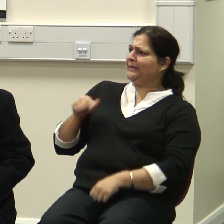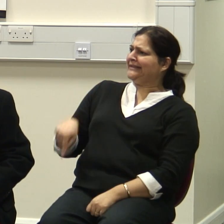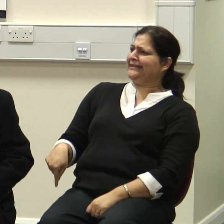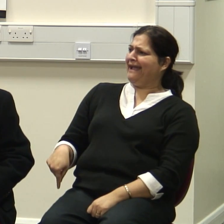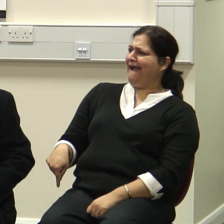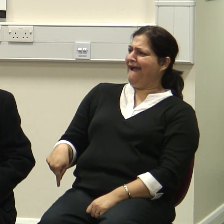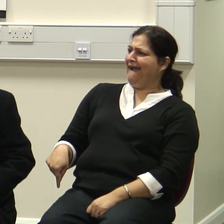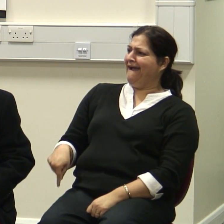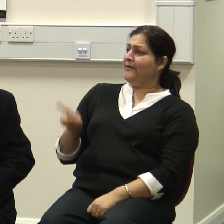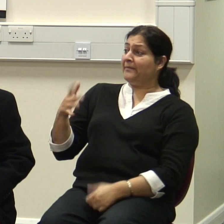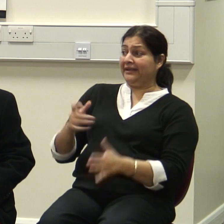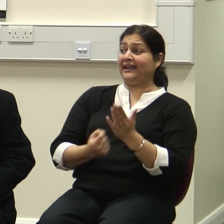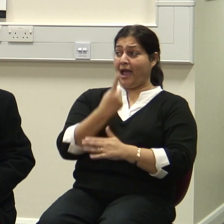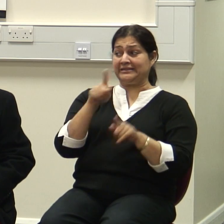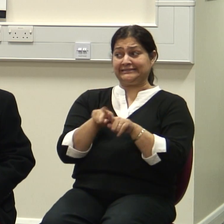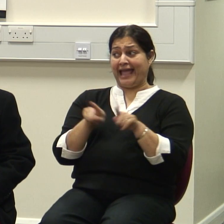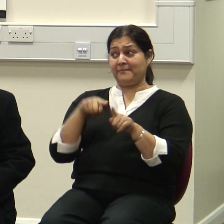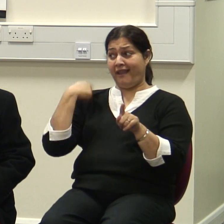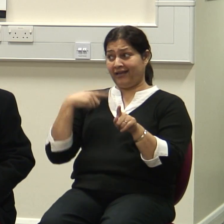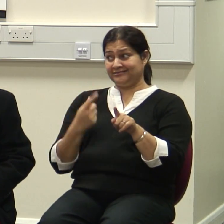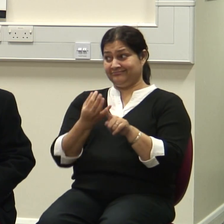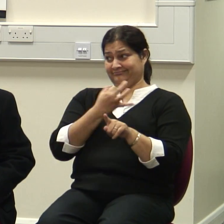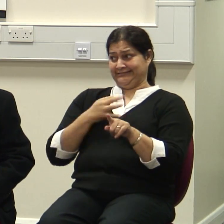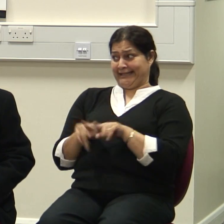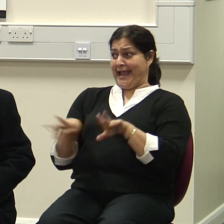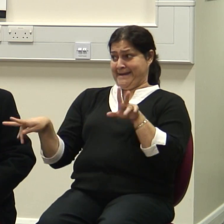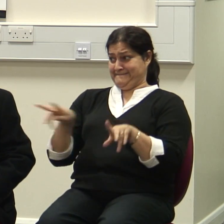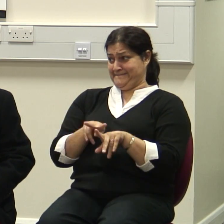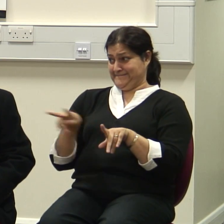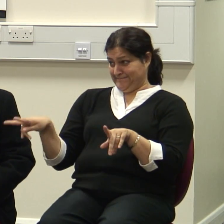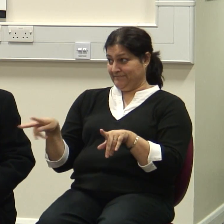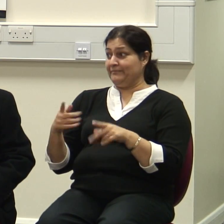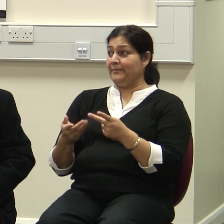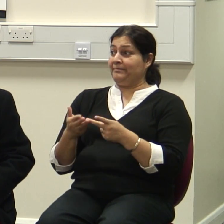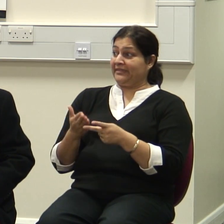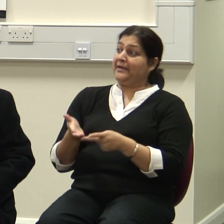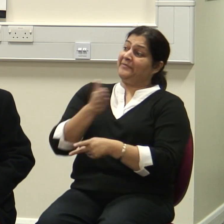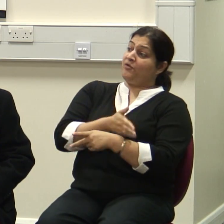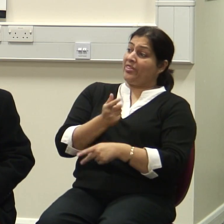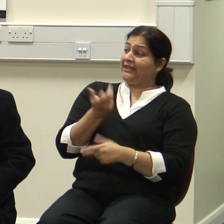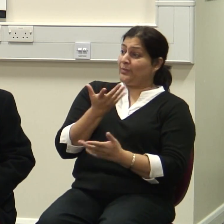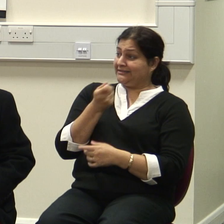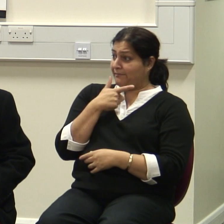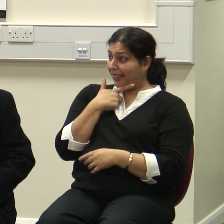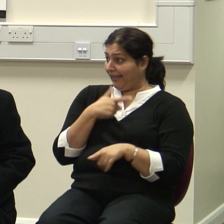the seminar in London too and I was in Dublin before coming here – always somebody brings